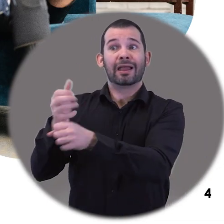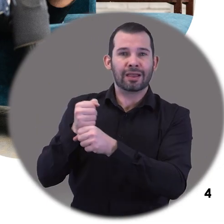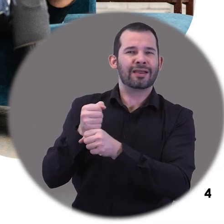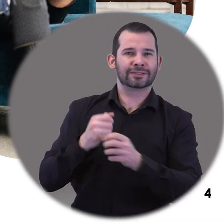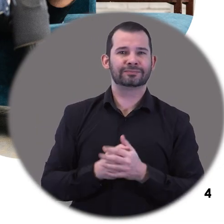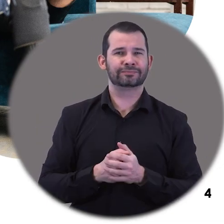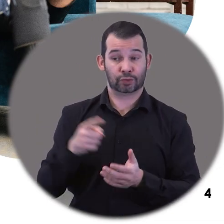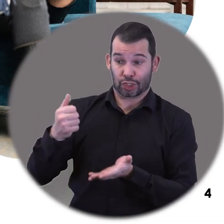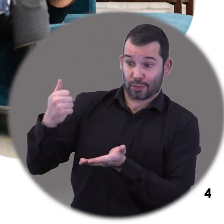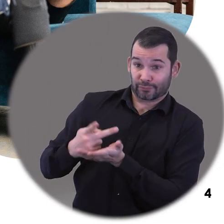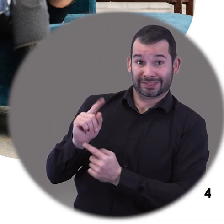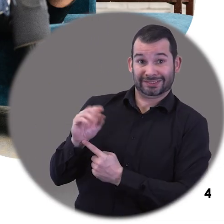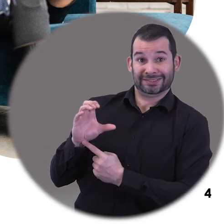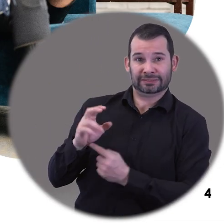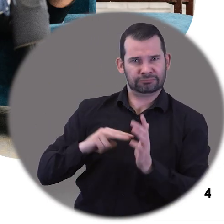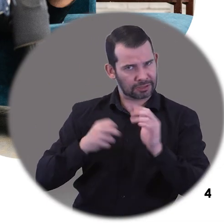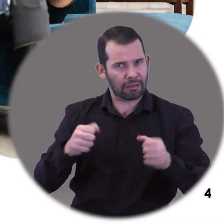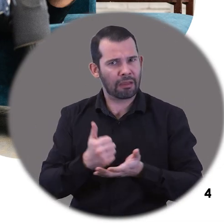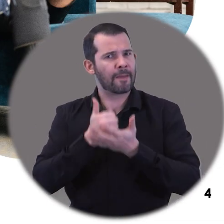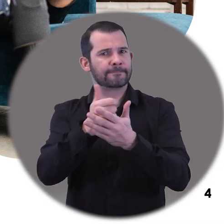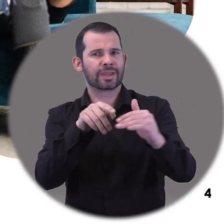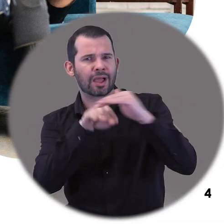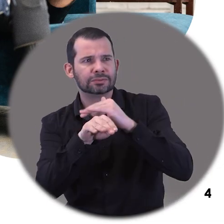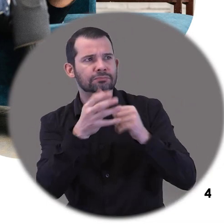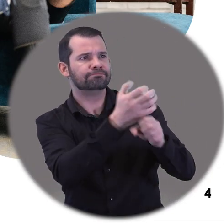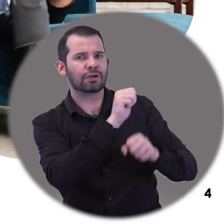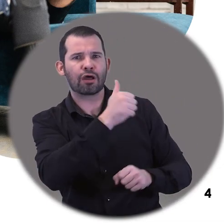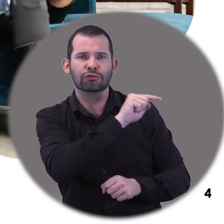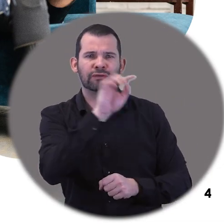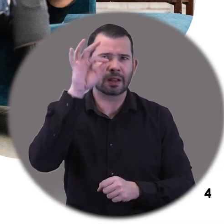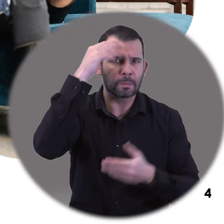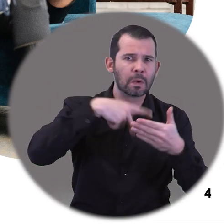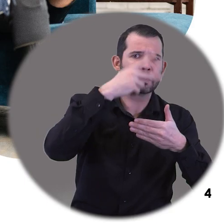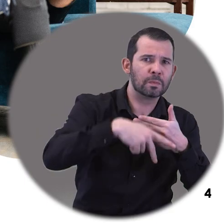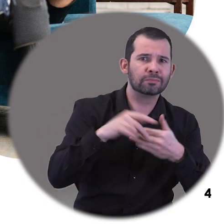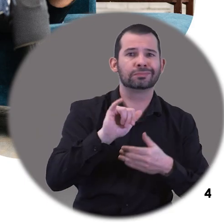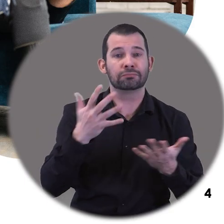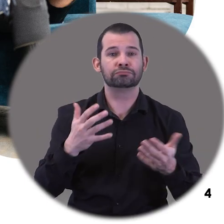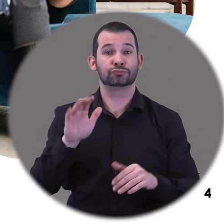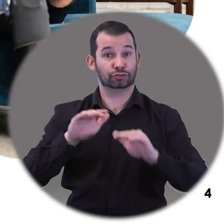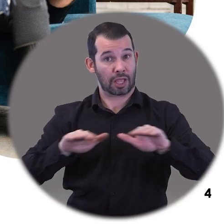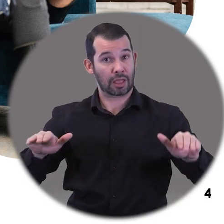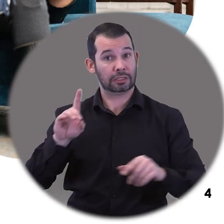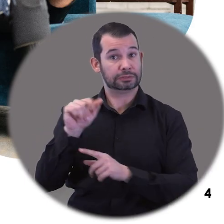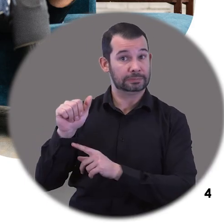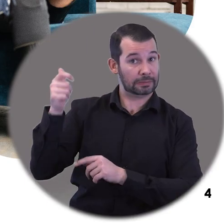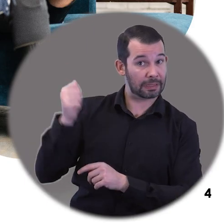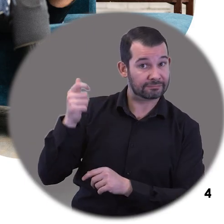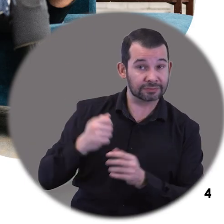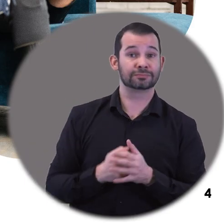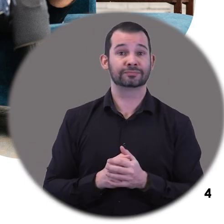Being approved can help you access other federal programs such as the child disability benefit,